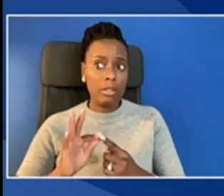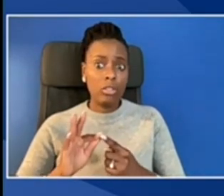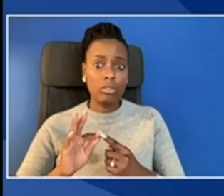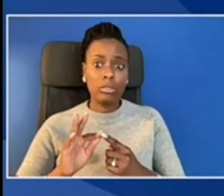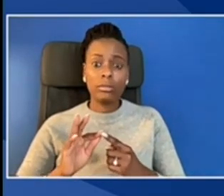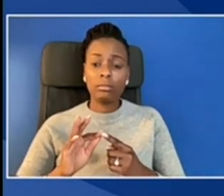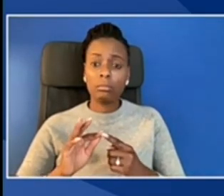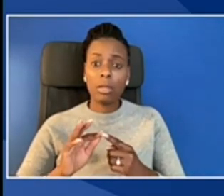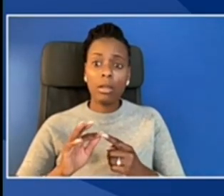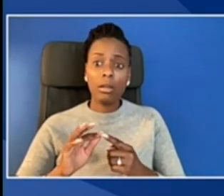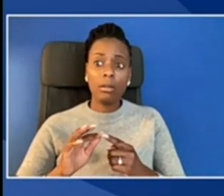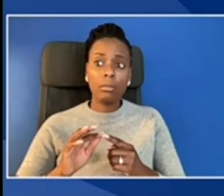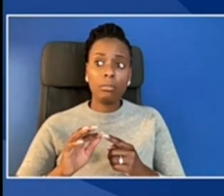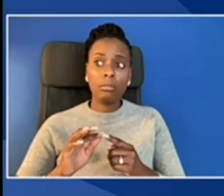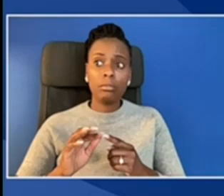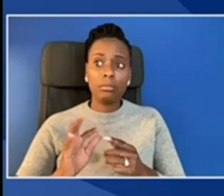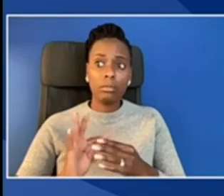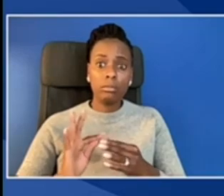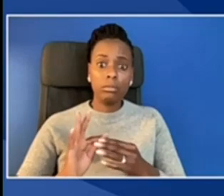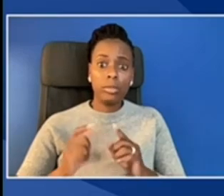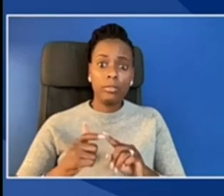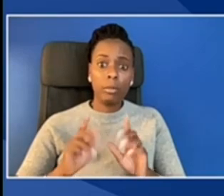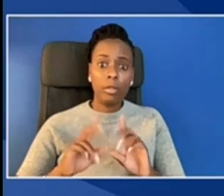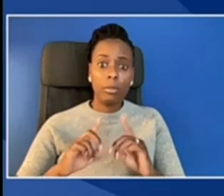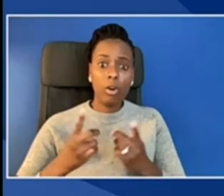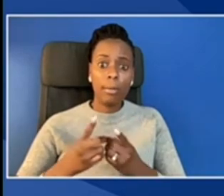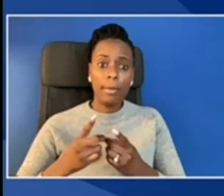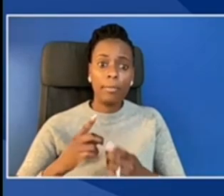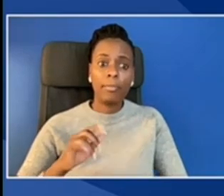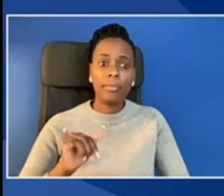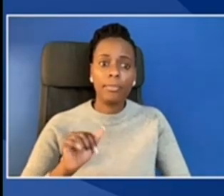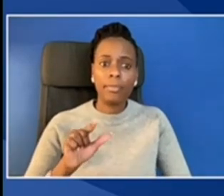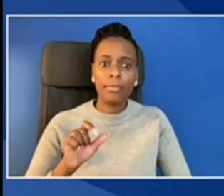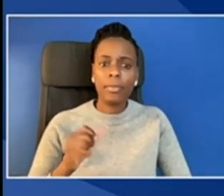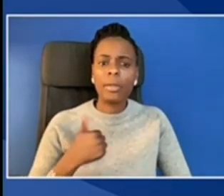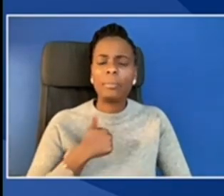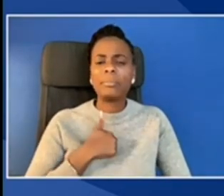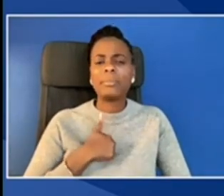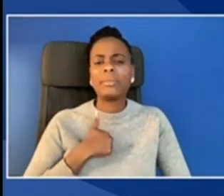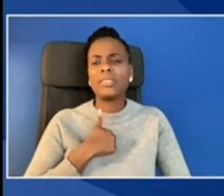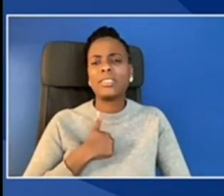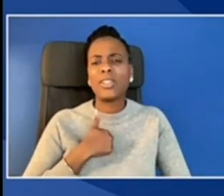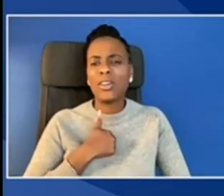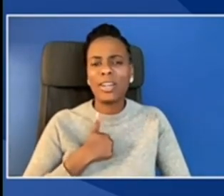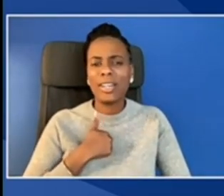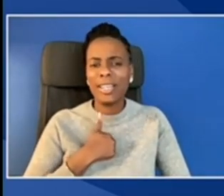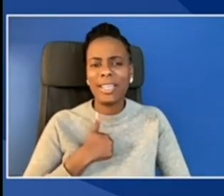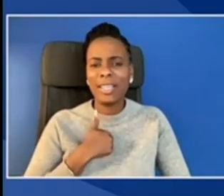Yael, please. Sure. And I apologize about that very poorly timed internet outage.